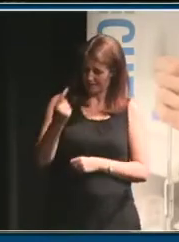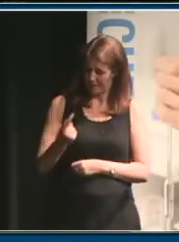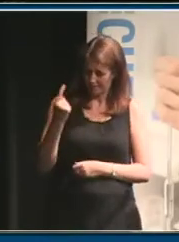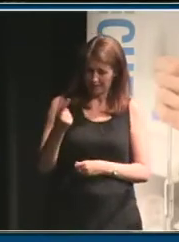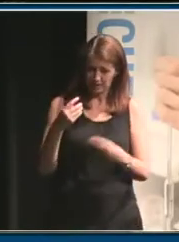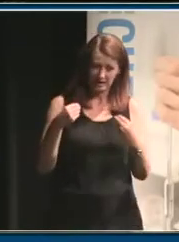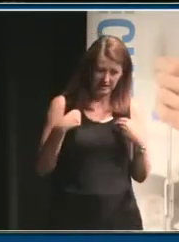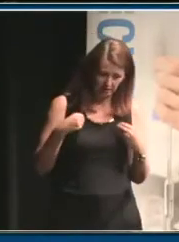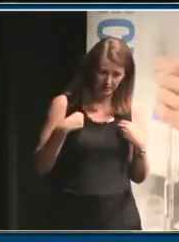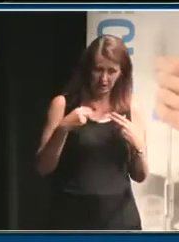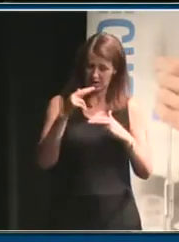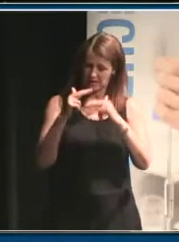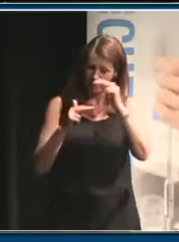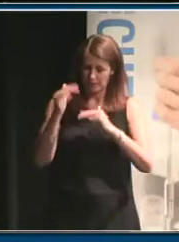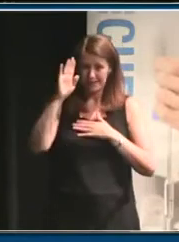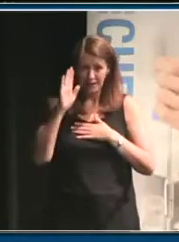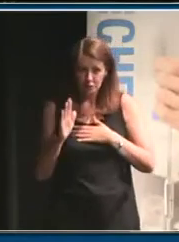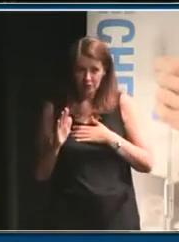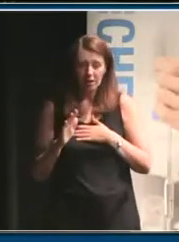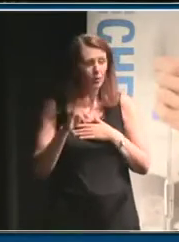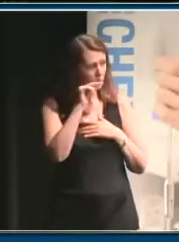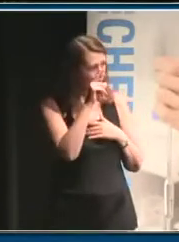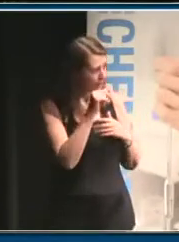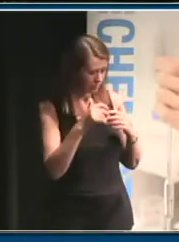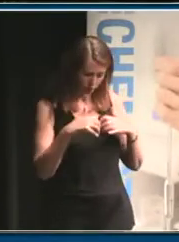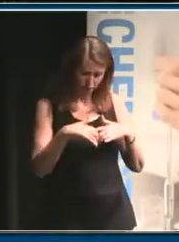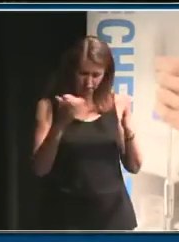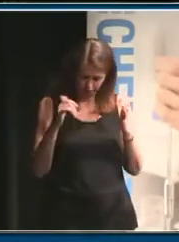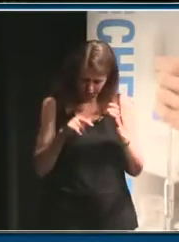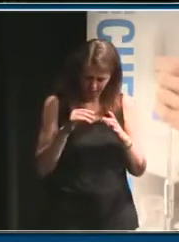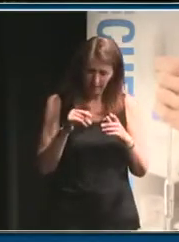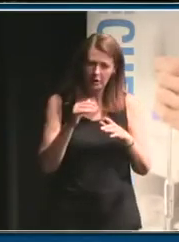a developing country will open that green chemistry toolbox first. It just makes sense,